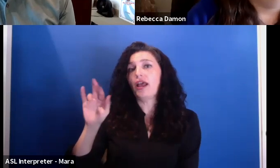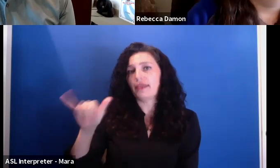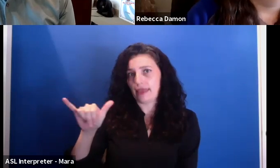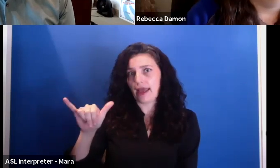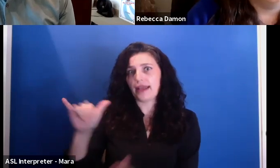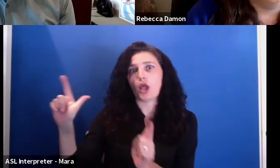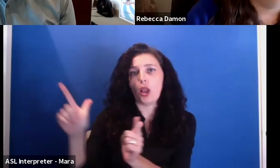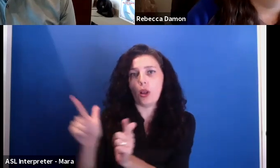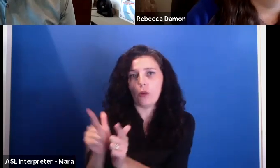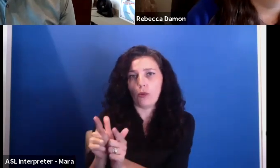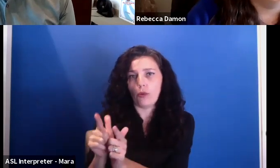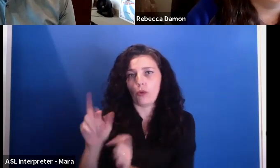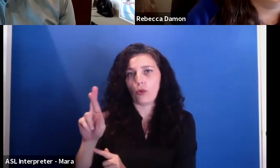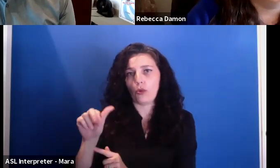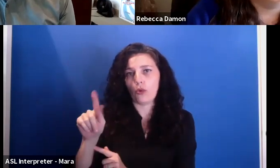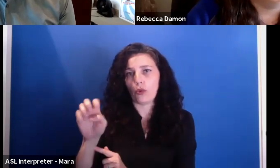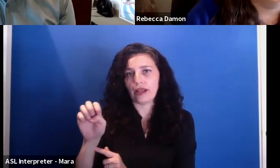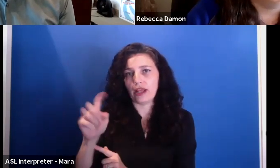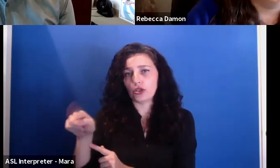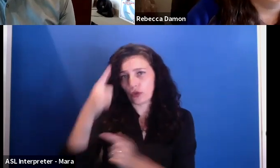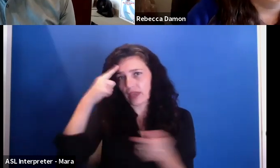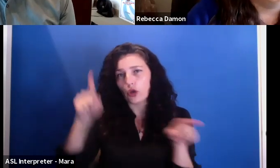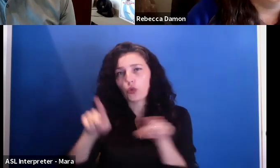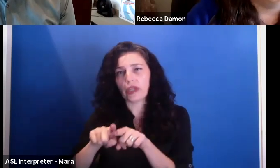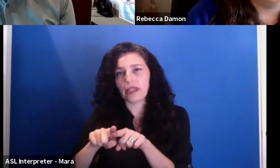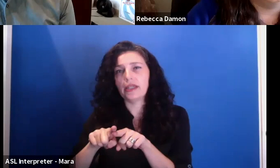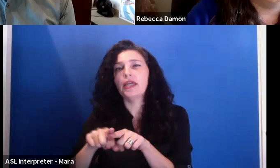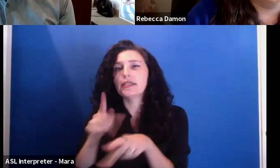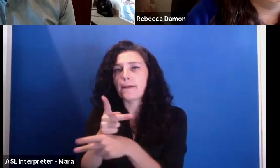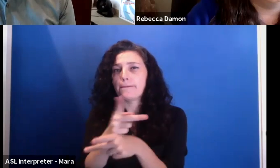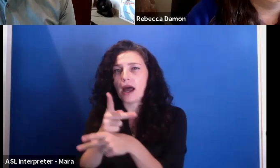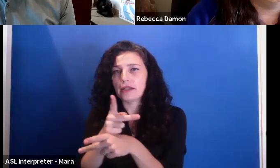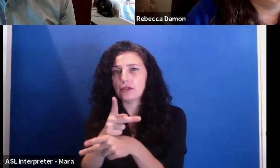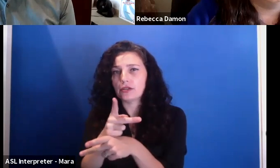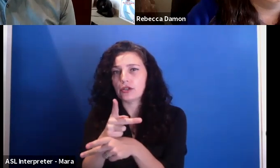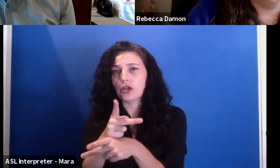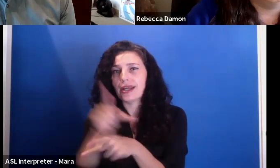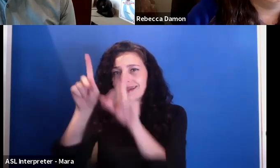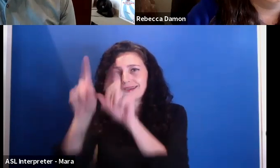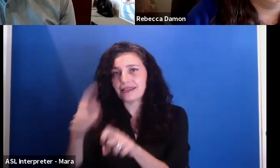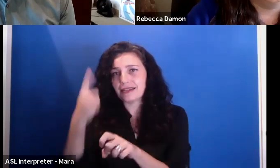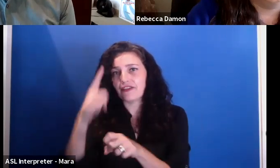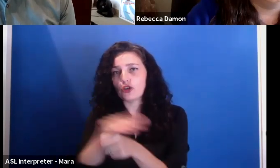to a modified testing schedule in Vancouver for zone A personnel. This is with the advice and guidance of the epidemiologists,